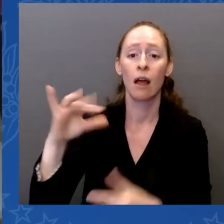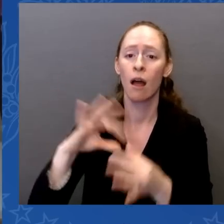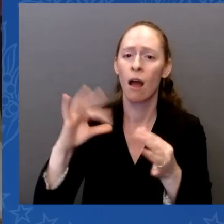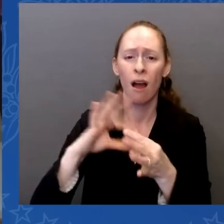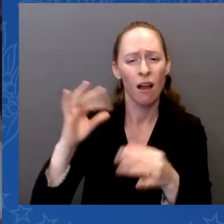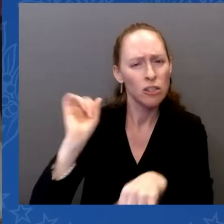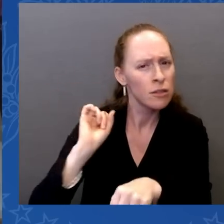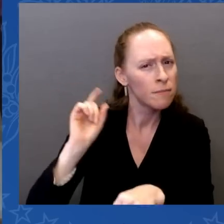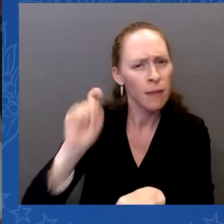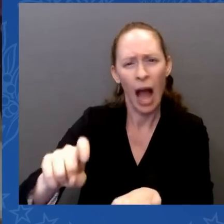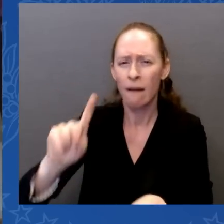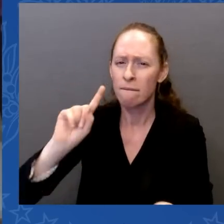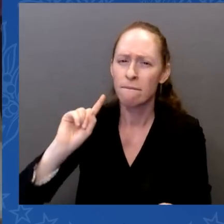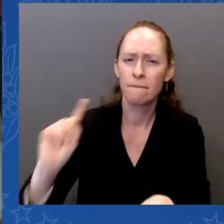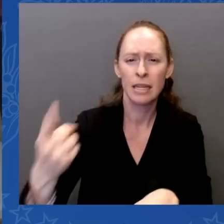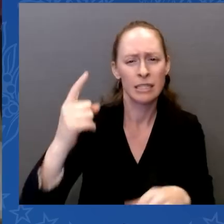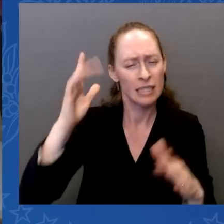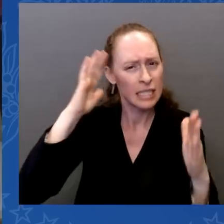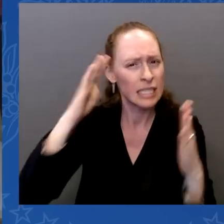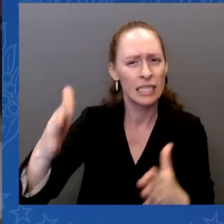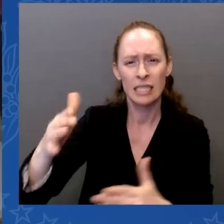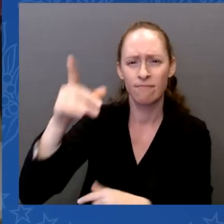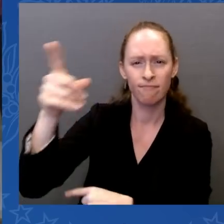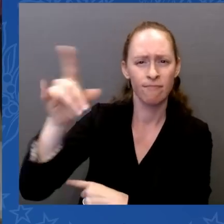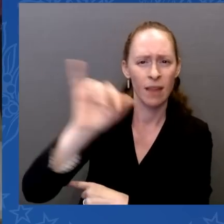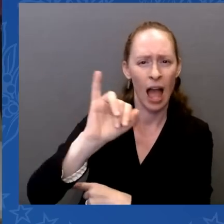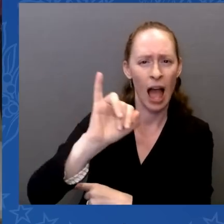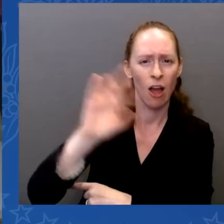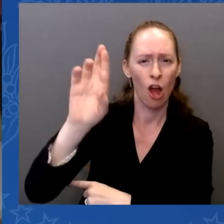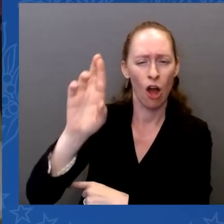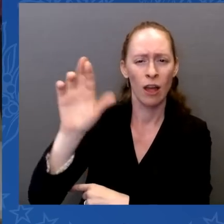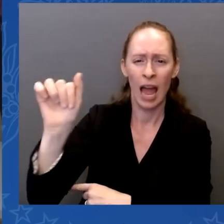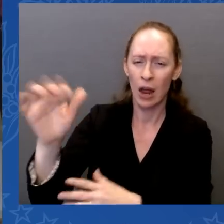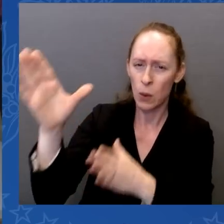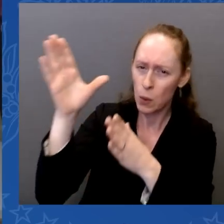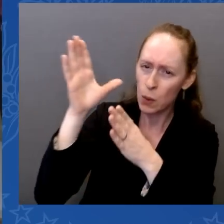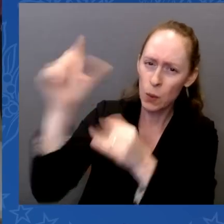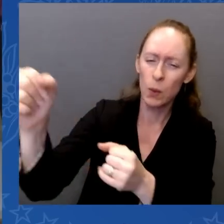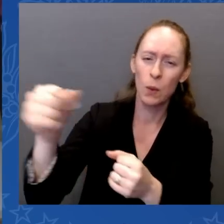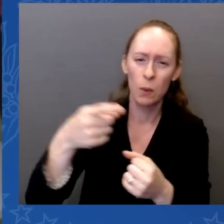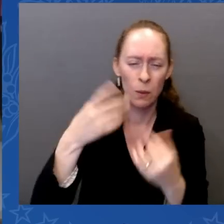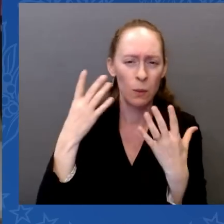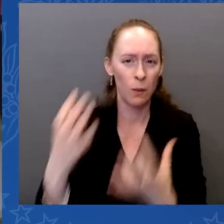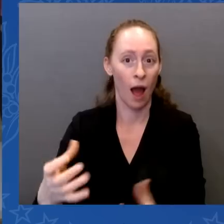they get rid of all of them -- all of them -- with the repeal. I have a different idea.